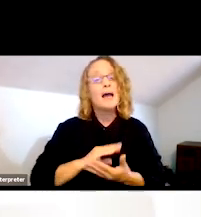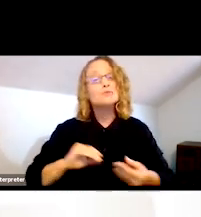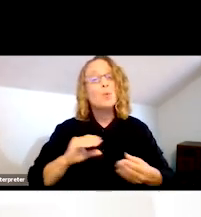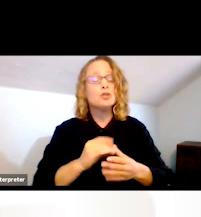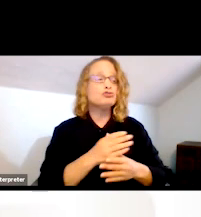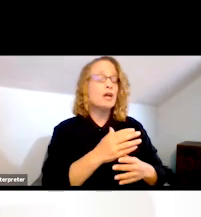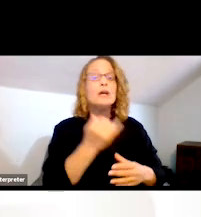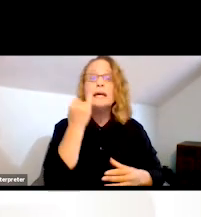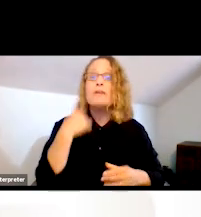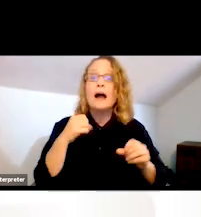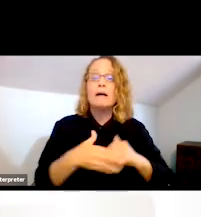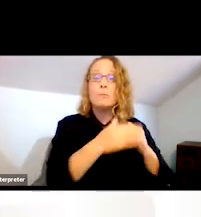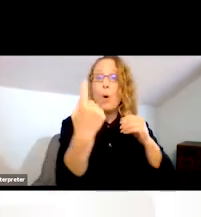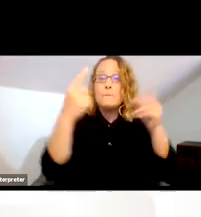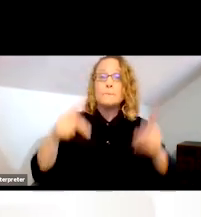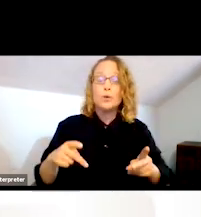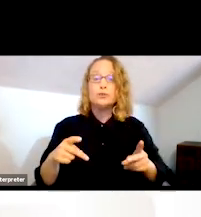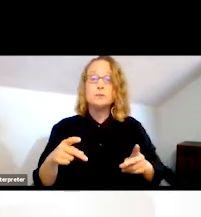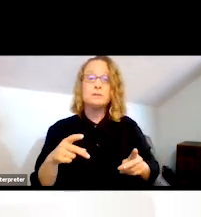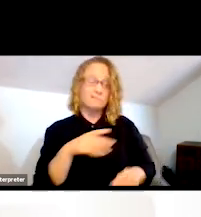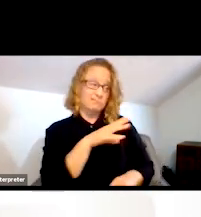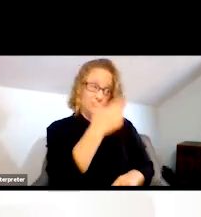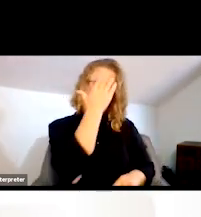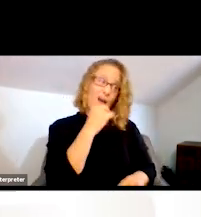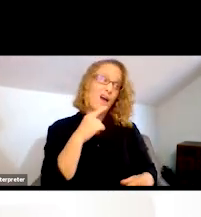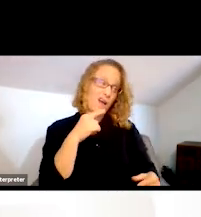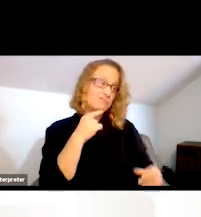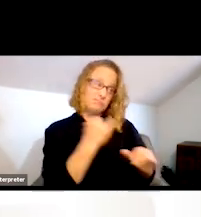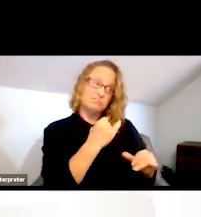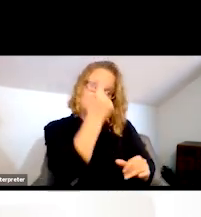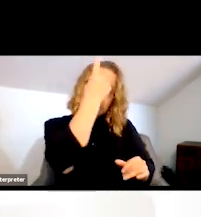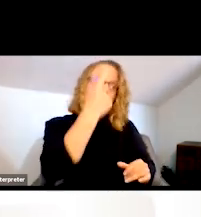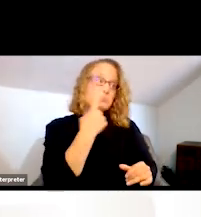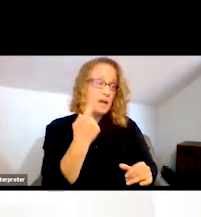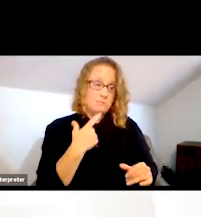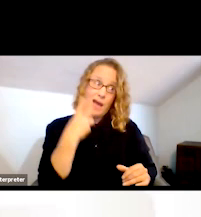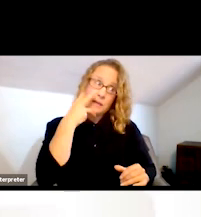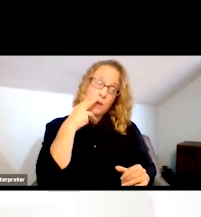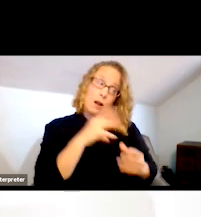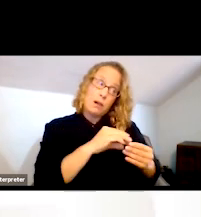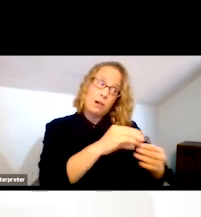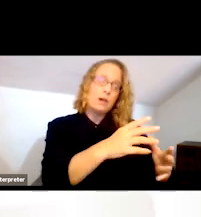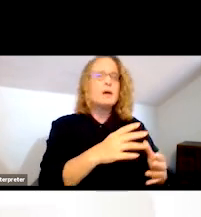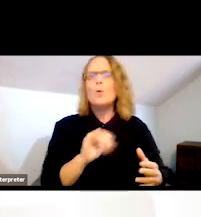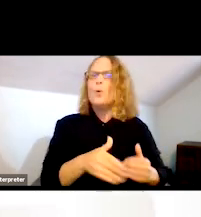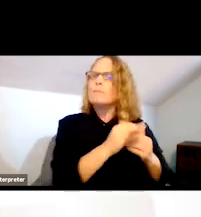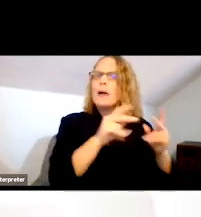that I can help most importantly by hearing the stories of other people